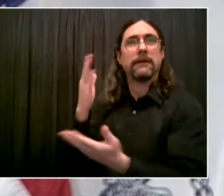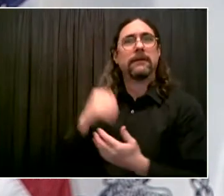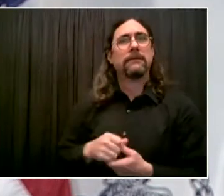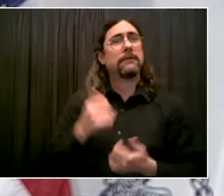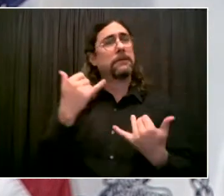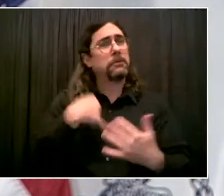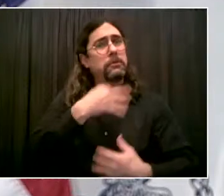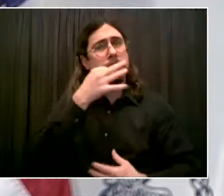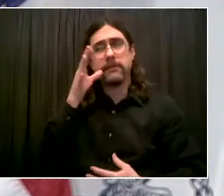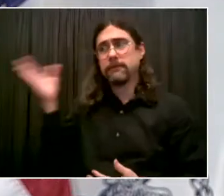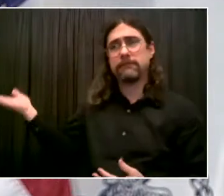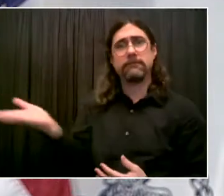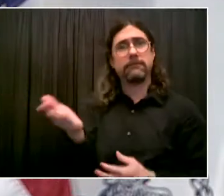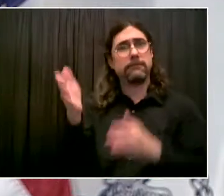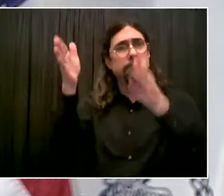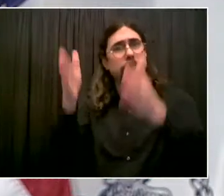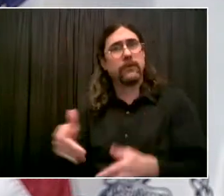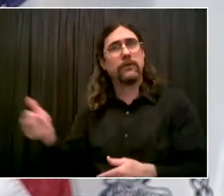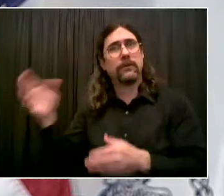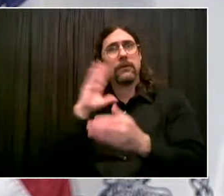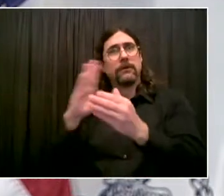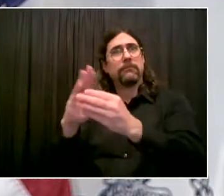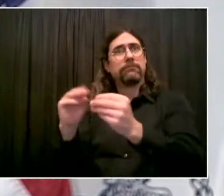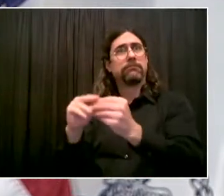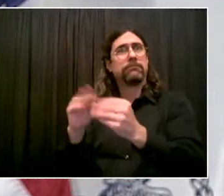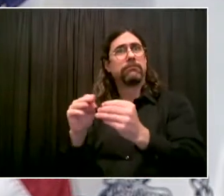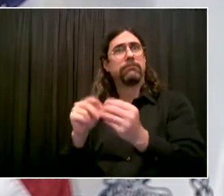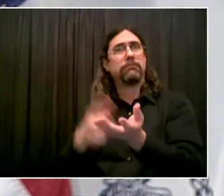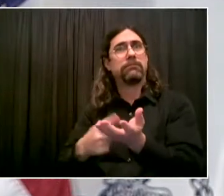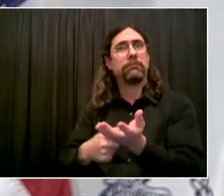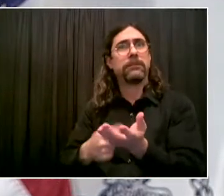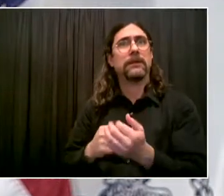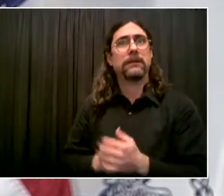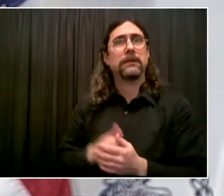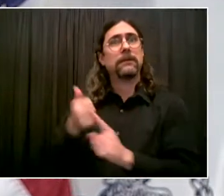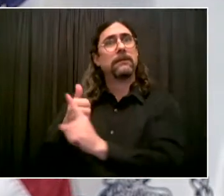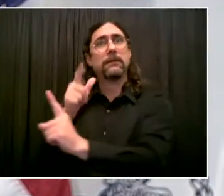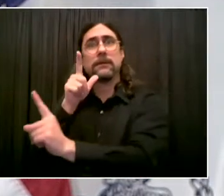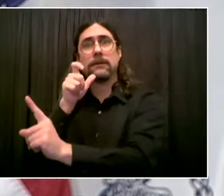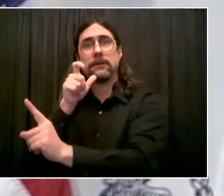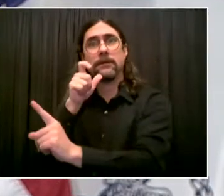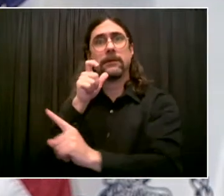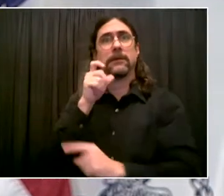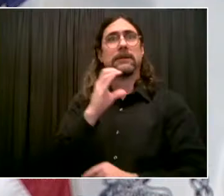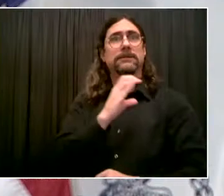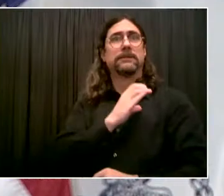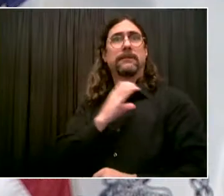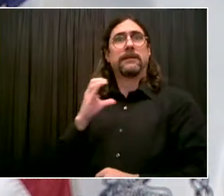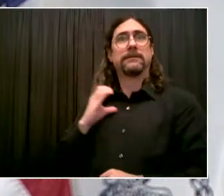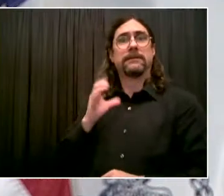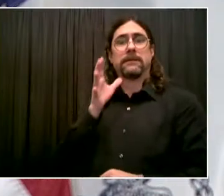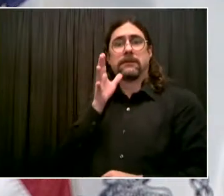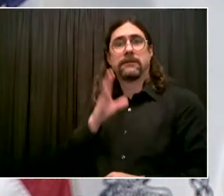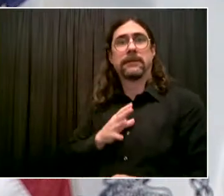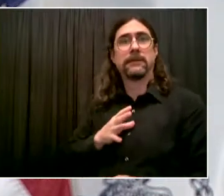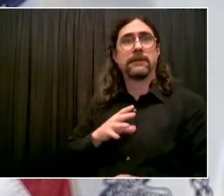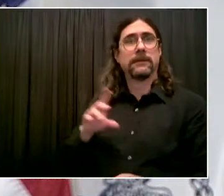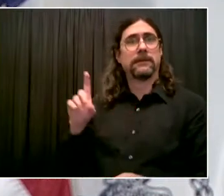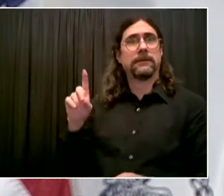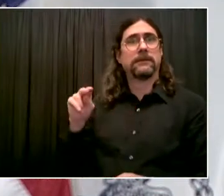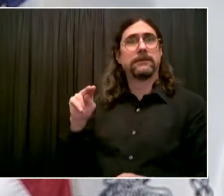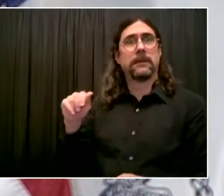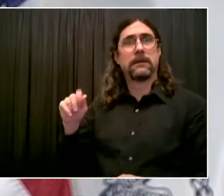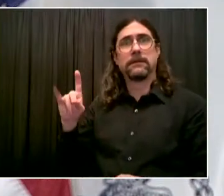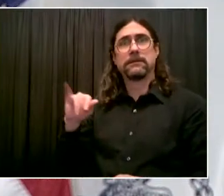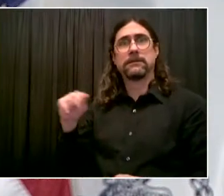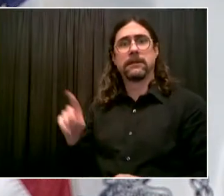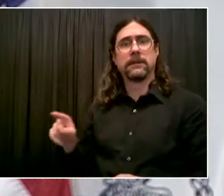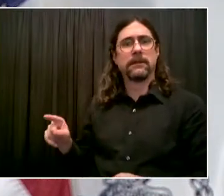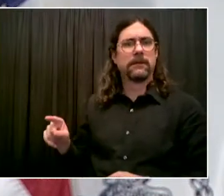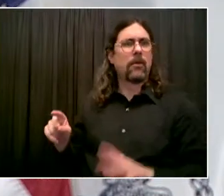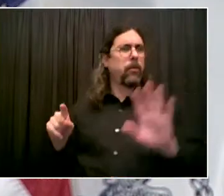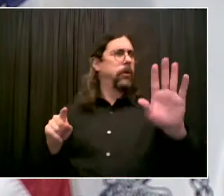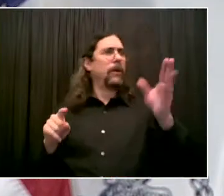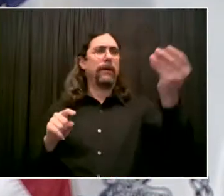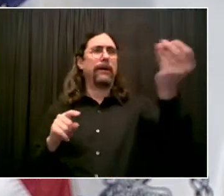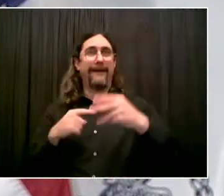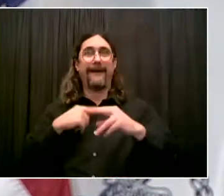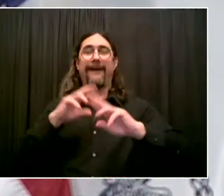FIRST THE CHAIR